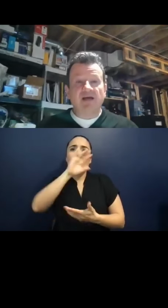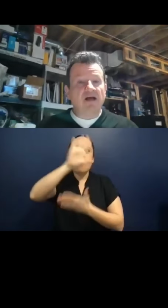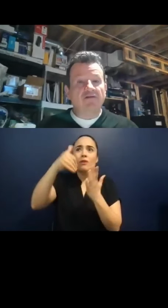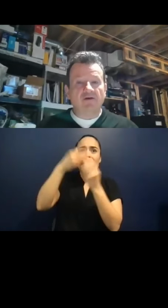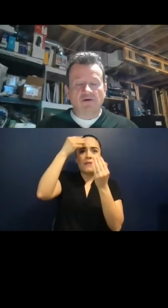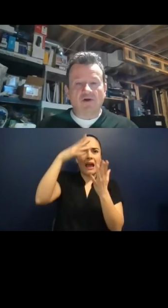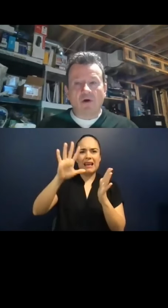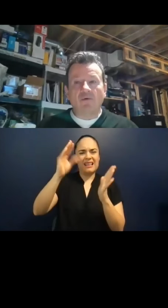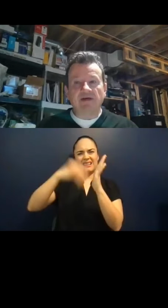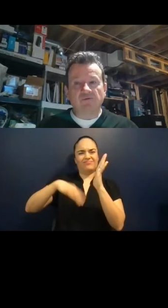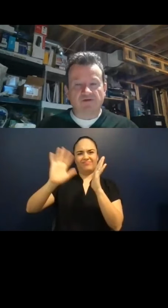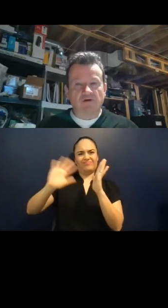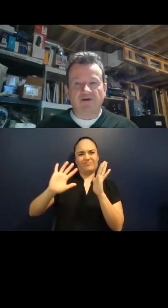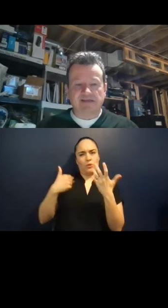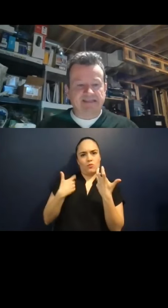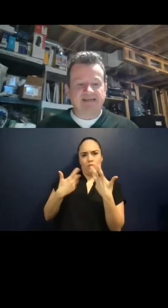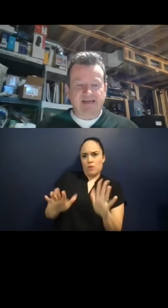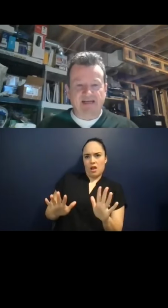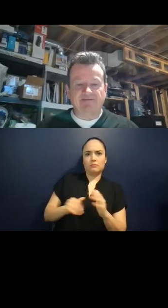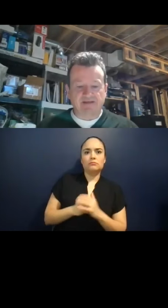If you want to withdraw your consent